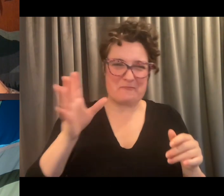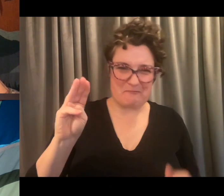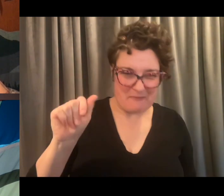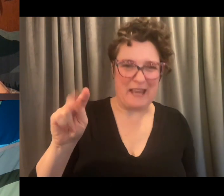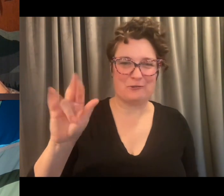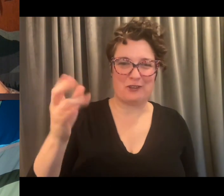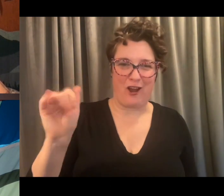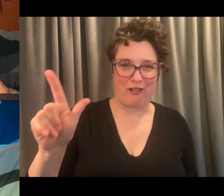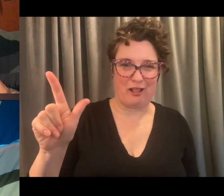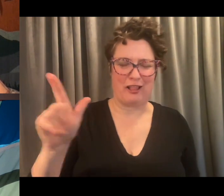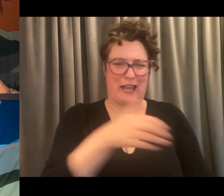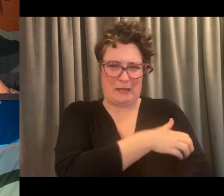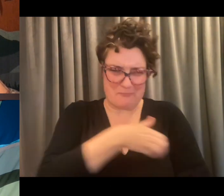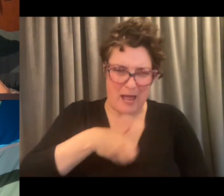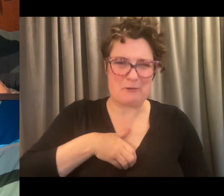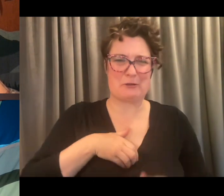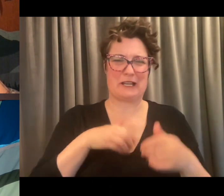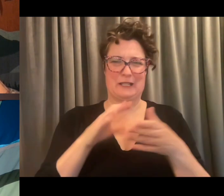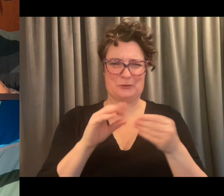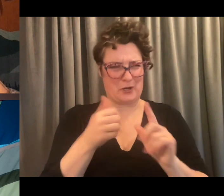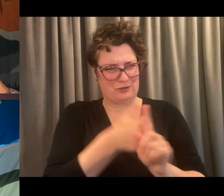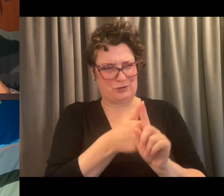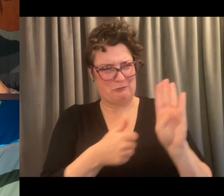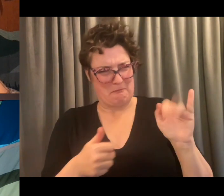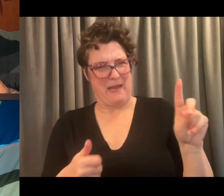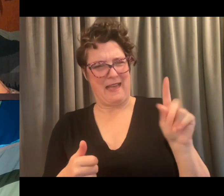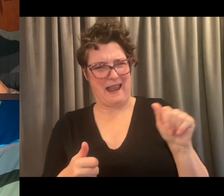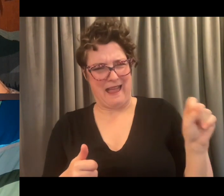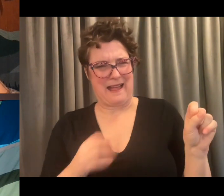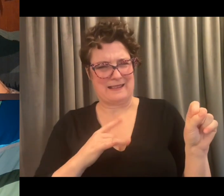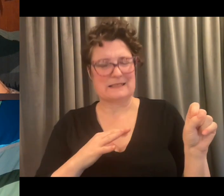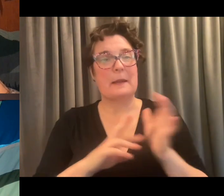And so connecting her with, I mean, she's like literally been demonized in